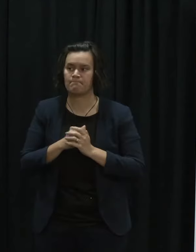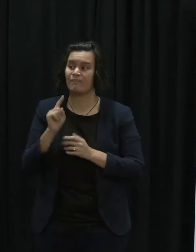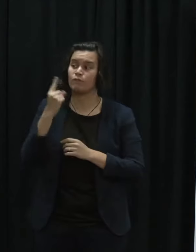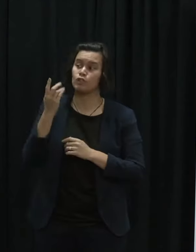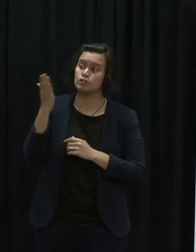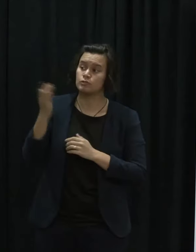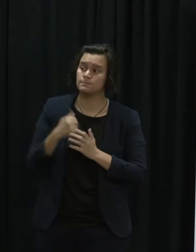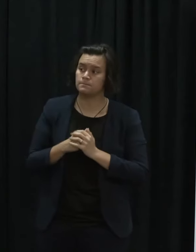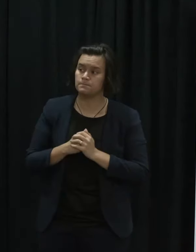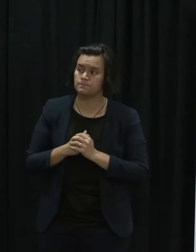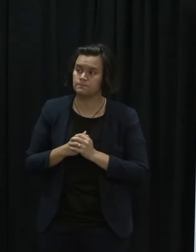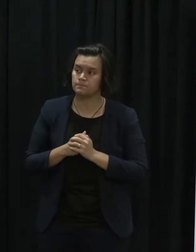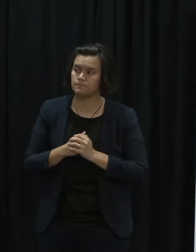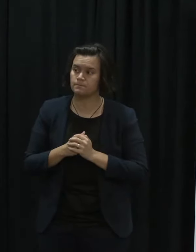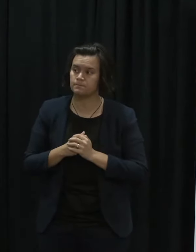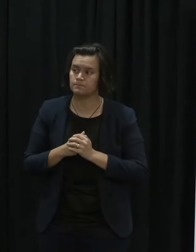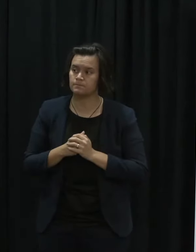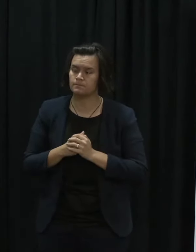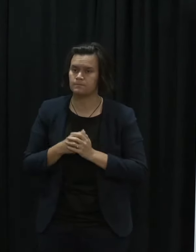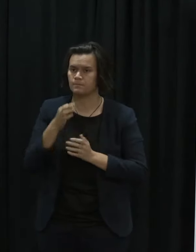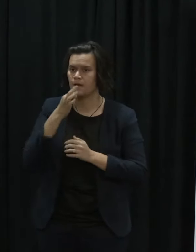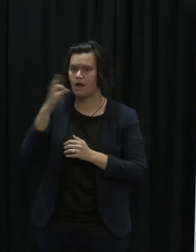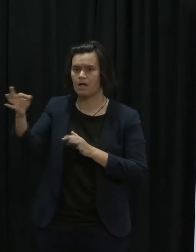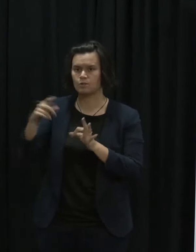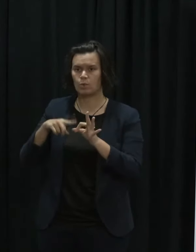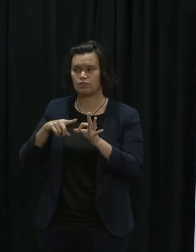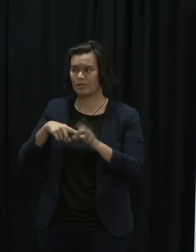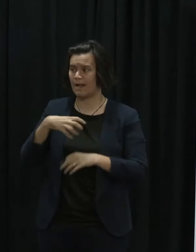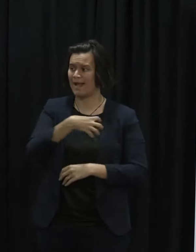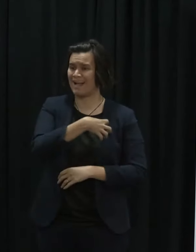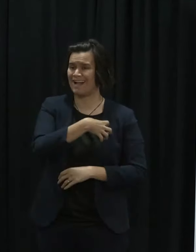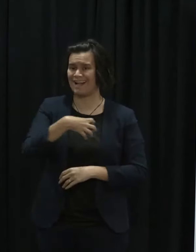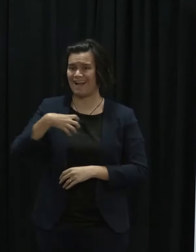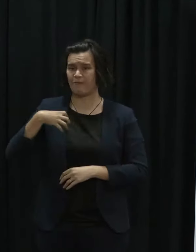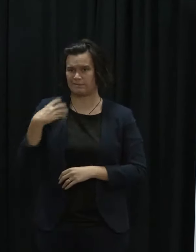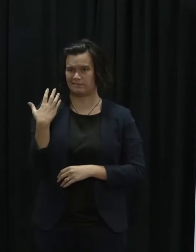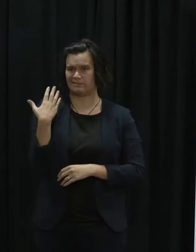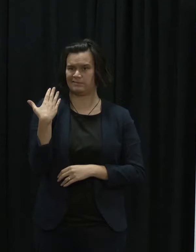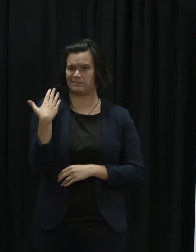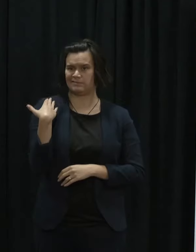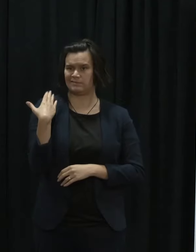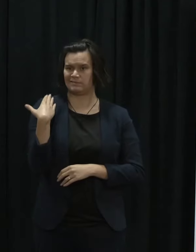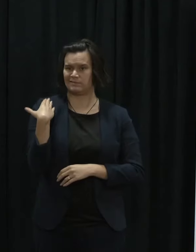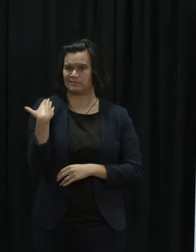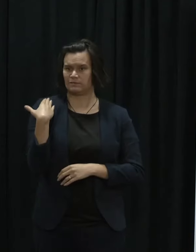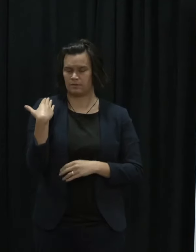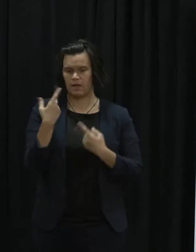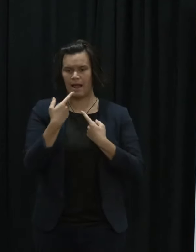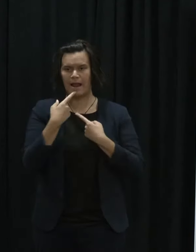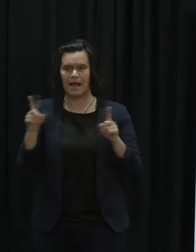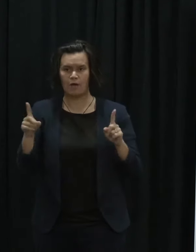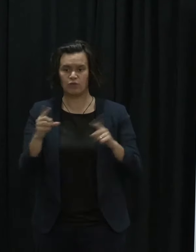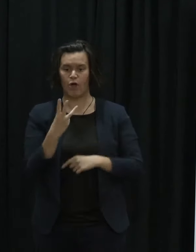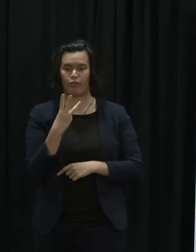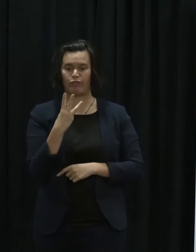what is reported on today so I wouldn't want to speak prematurely. If I may, and then I will come